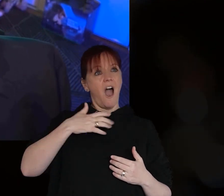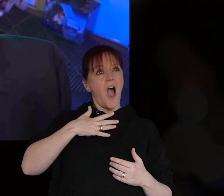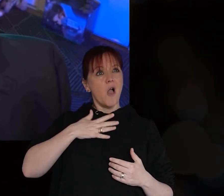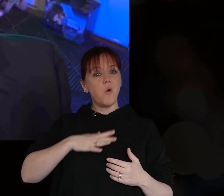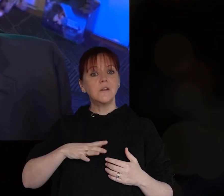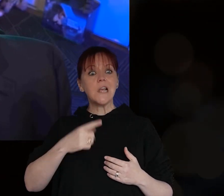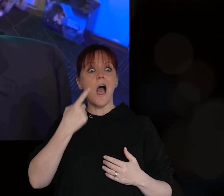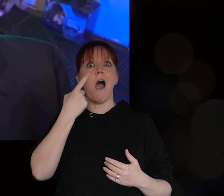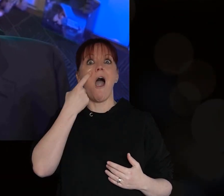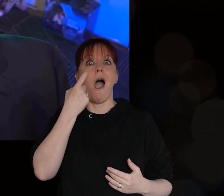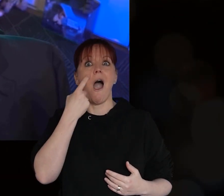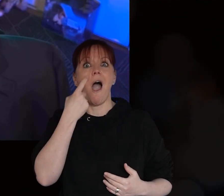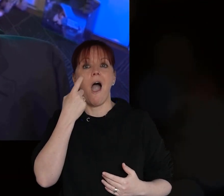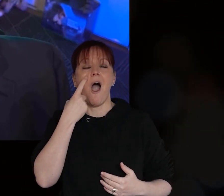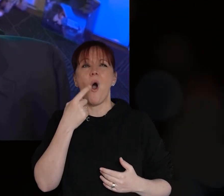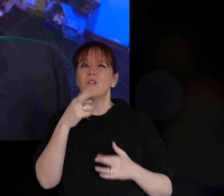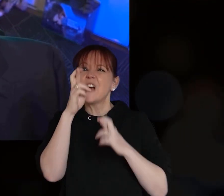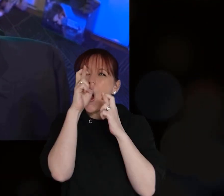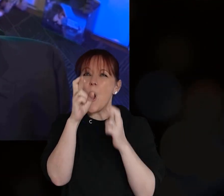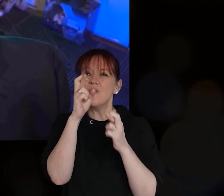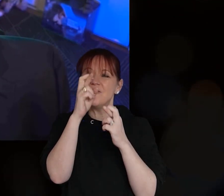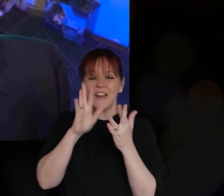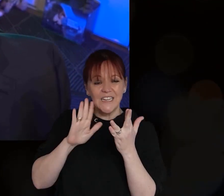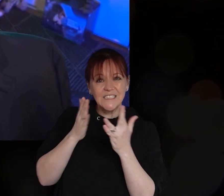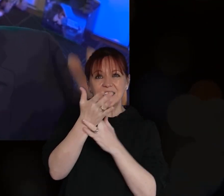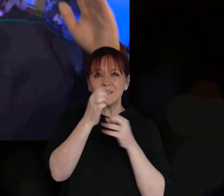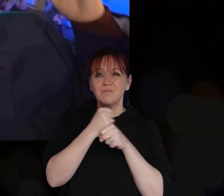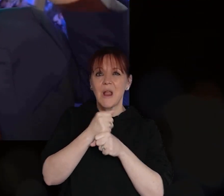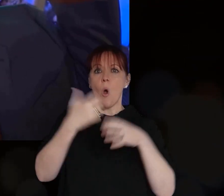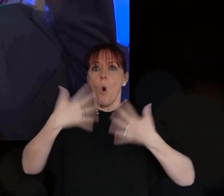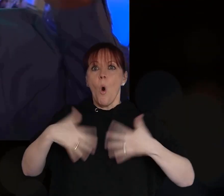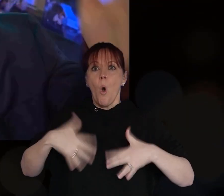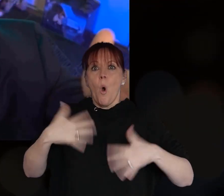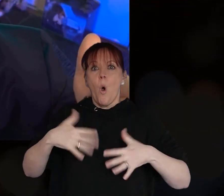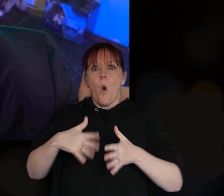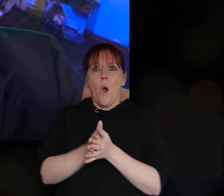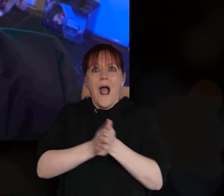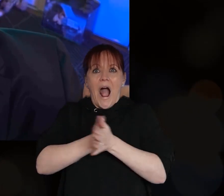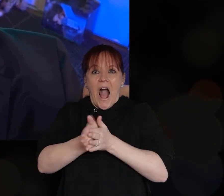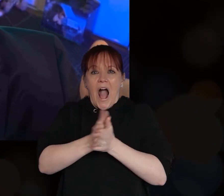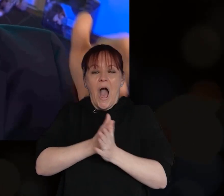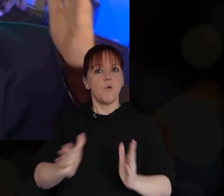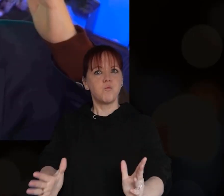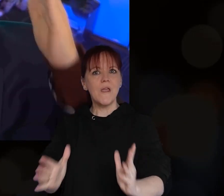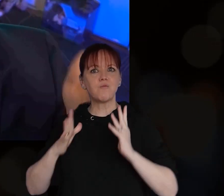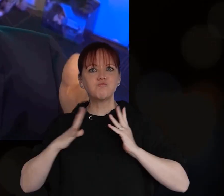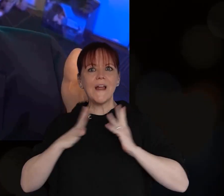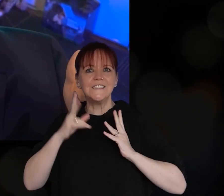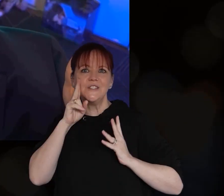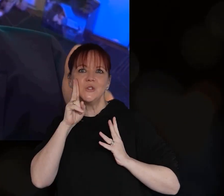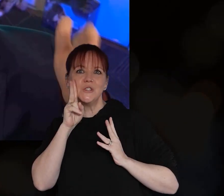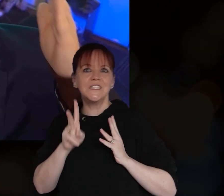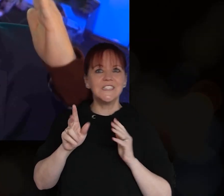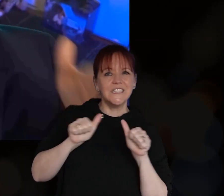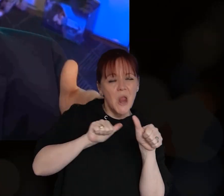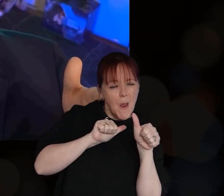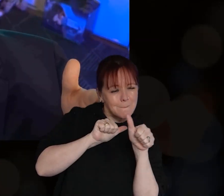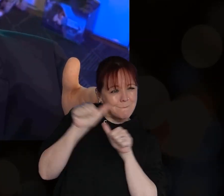another great year for accessibility. The train is definitely out of the station, we're laying down the track as fast as we can